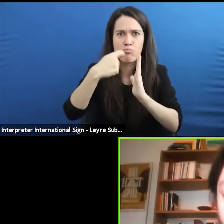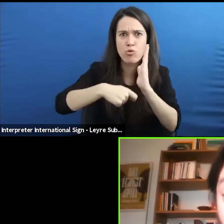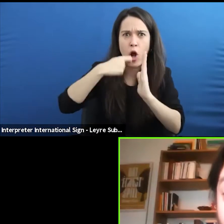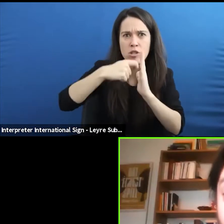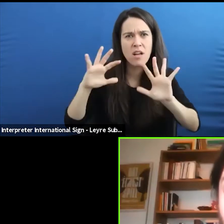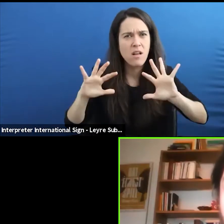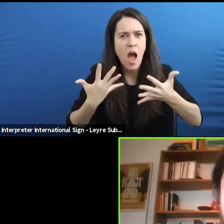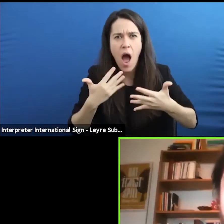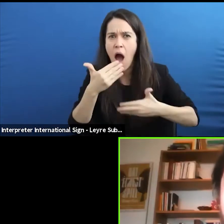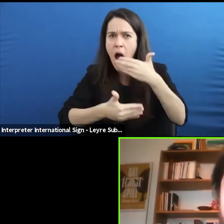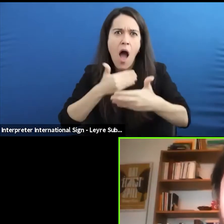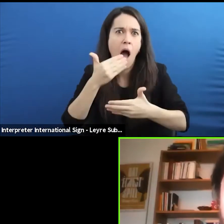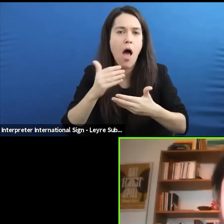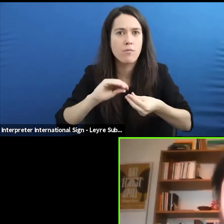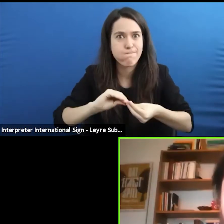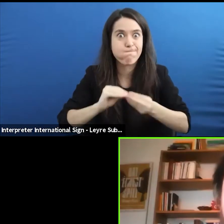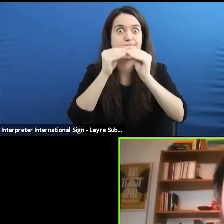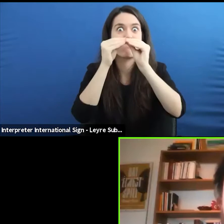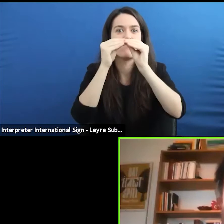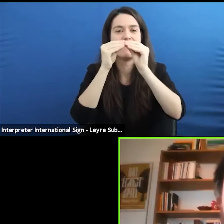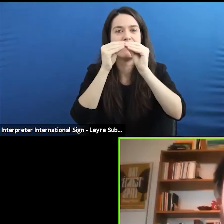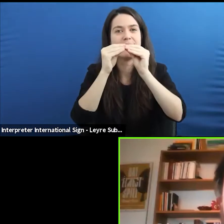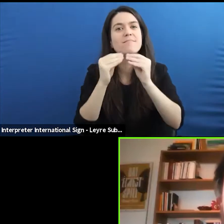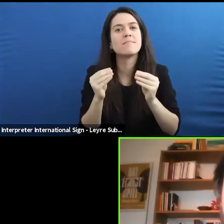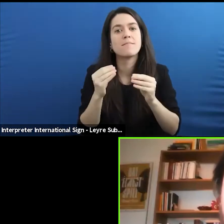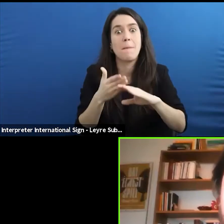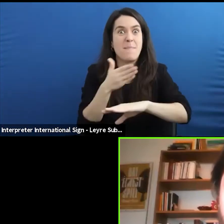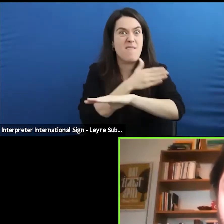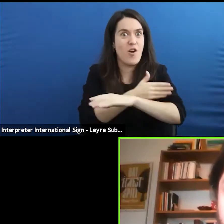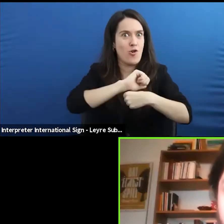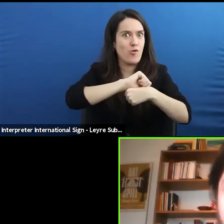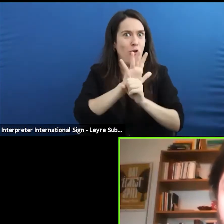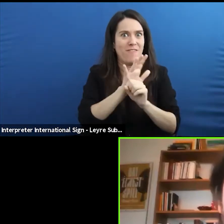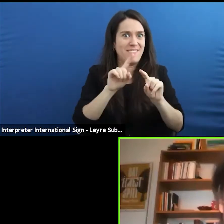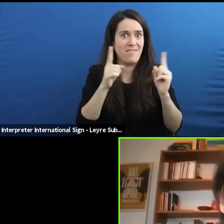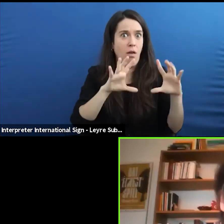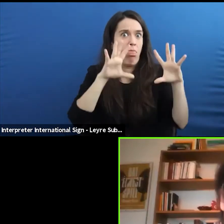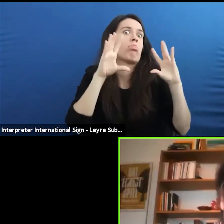brink of completion right before the Covid 19 pandemic stopped everything. Premieres